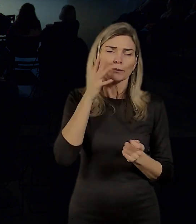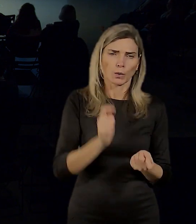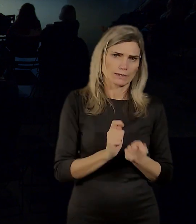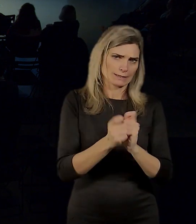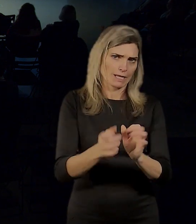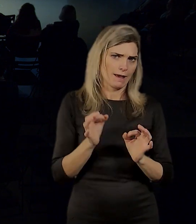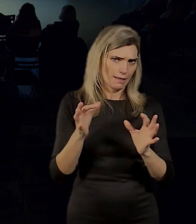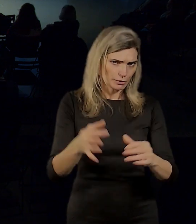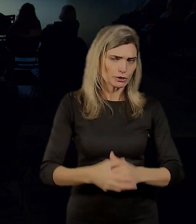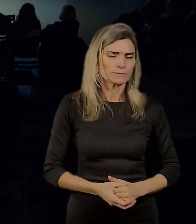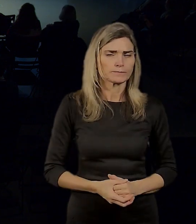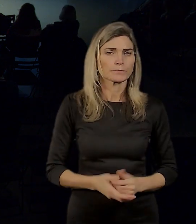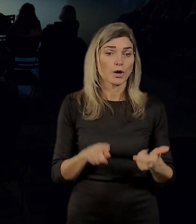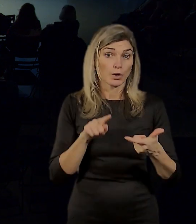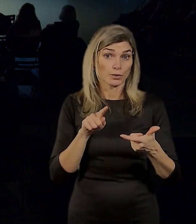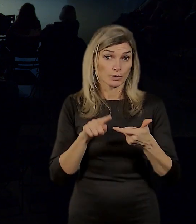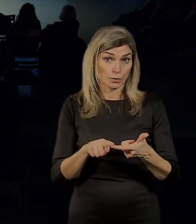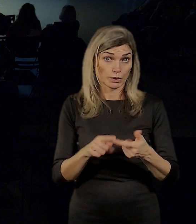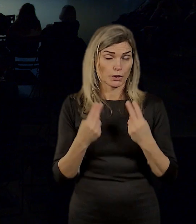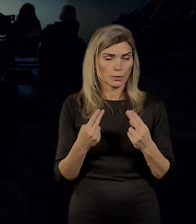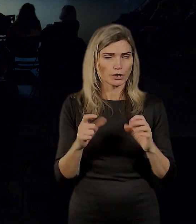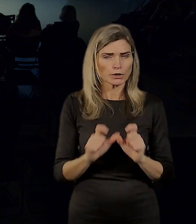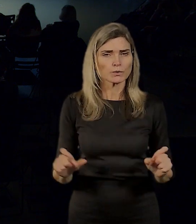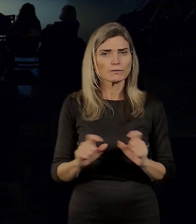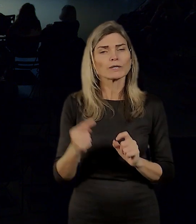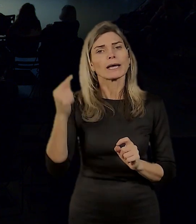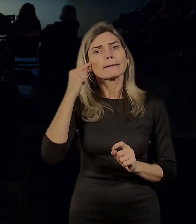And we think that when living in a city where you have water so close,